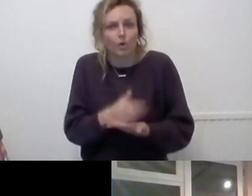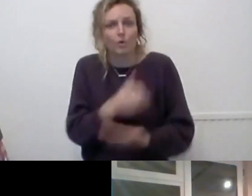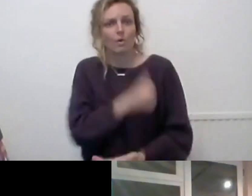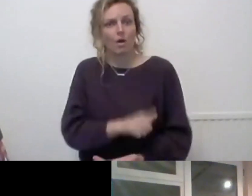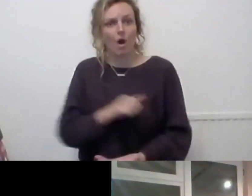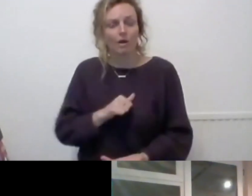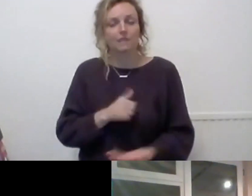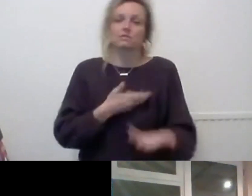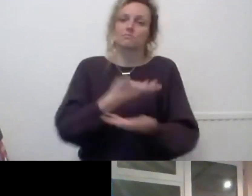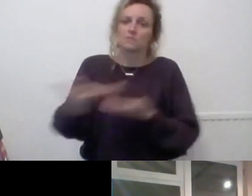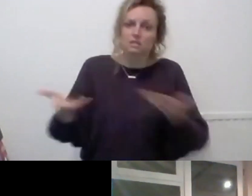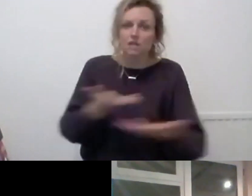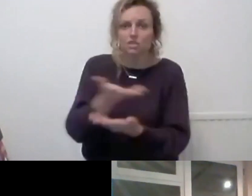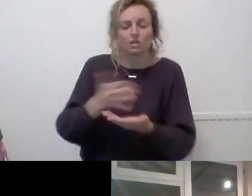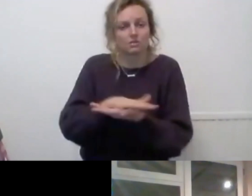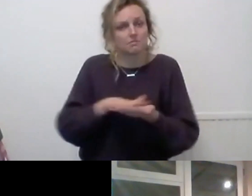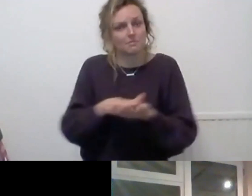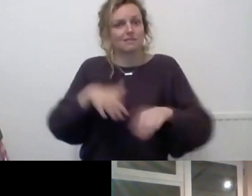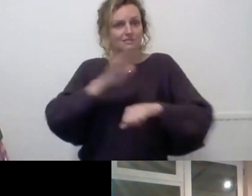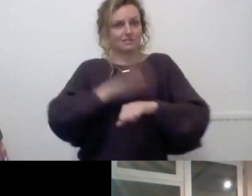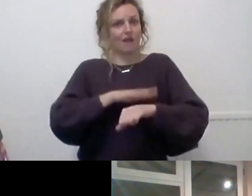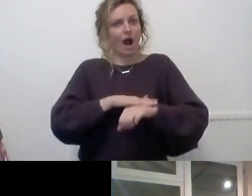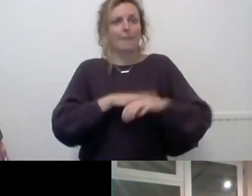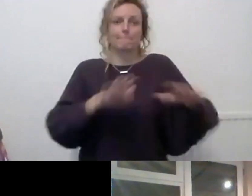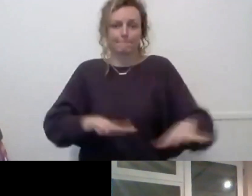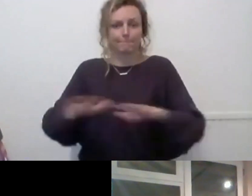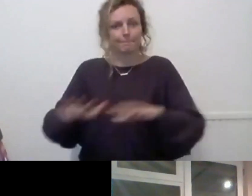take some time. It's not a snap decision. You don't have to make it tonight. You don't have